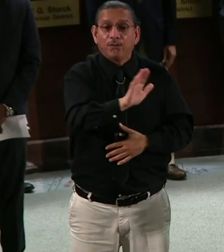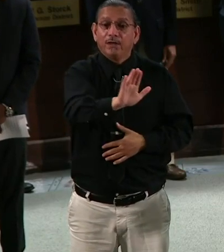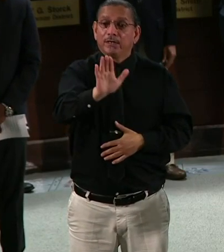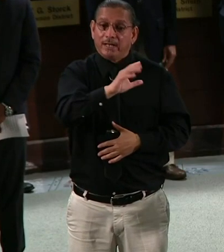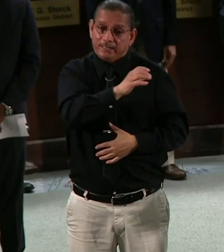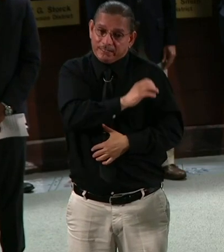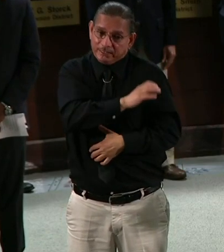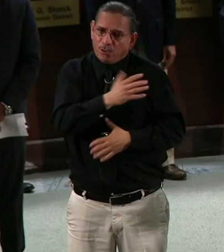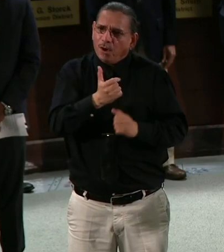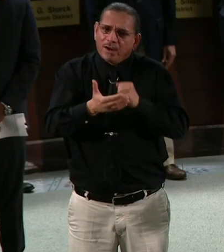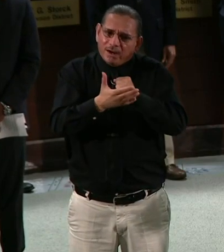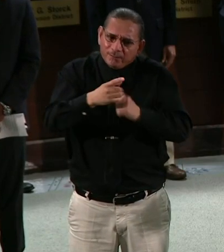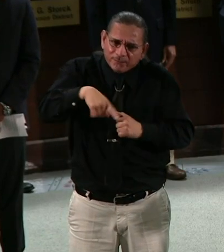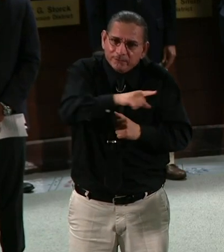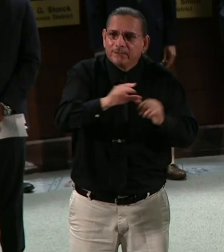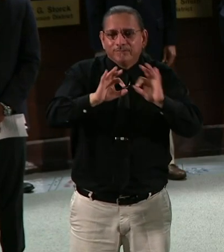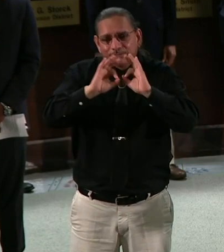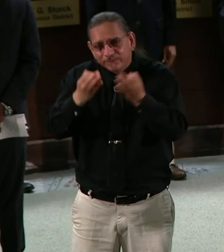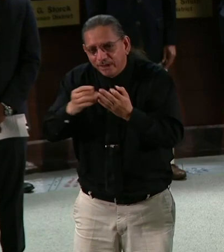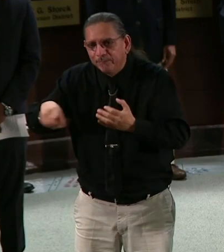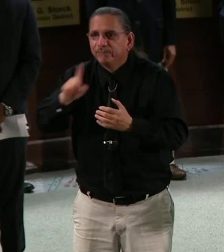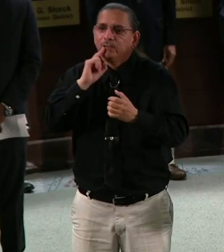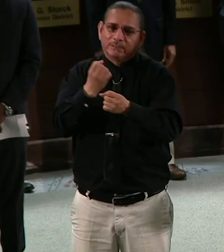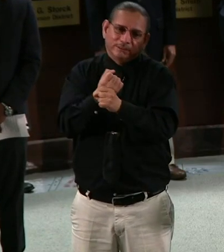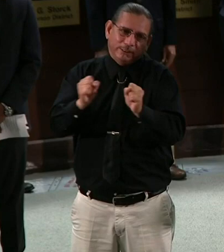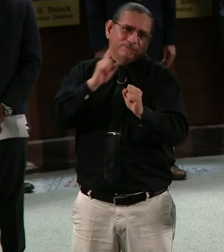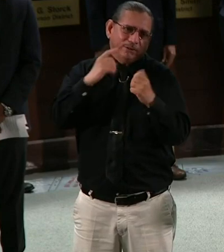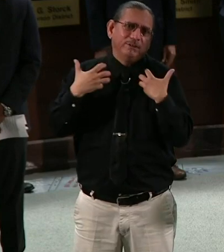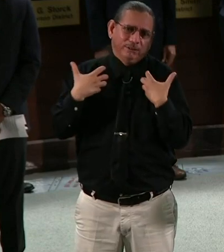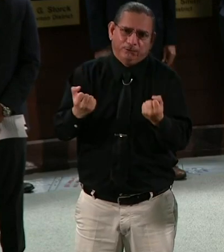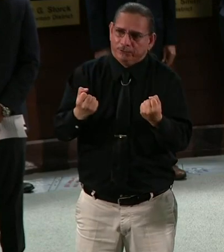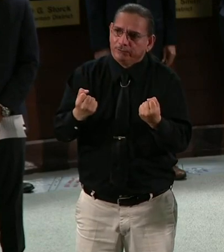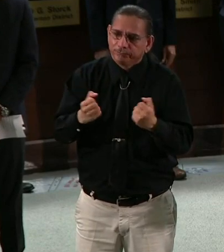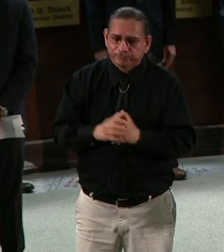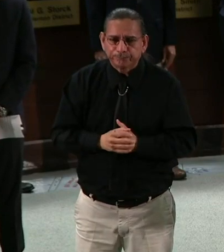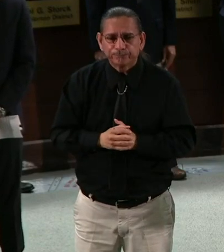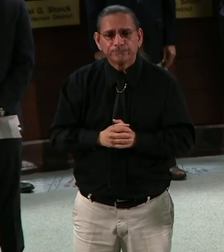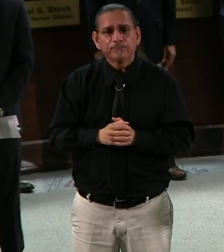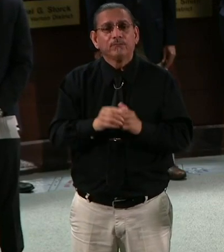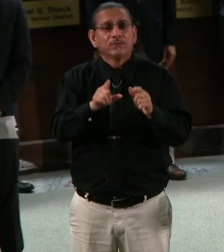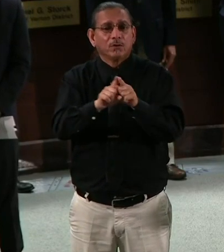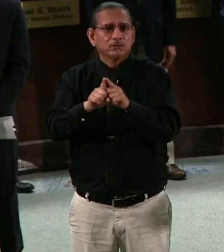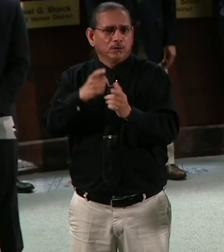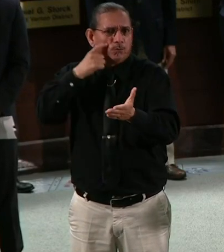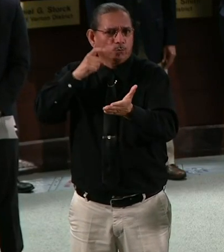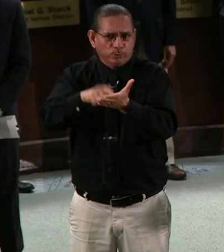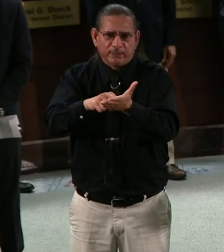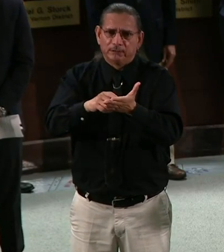WE JUST WANT TO HELP YOU AND YOUR FAMILIES TO BE SAFE AND